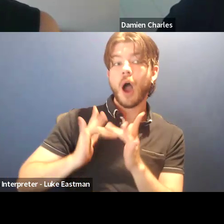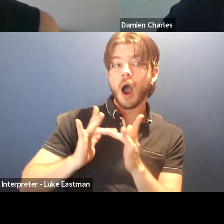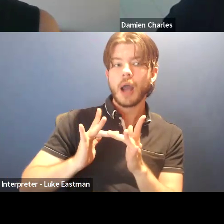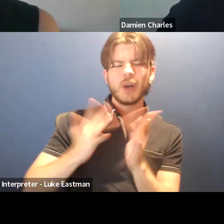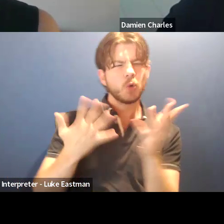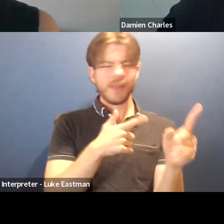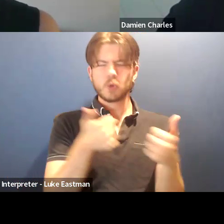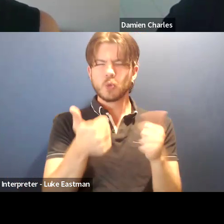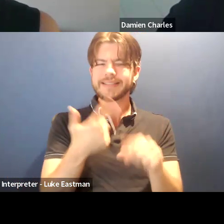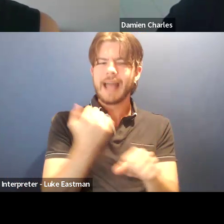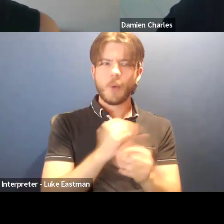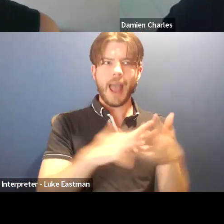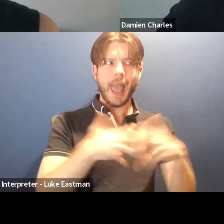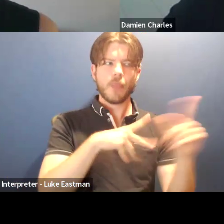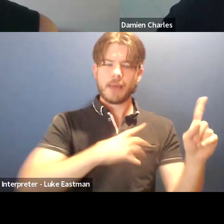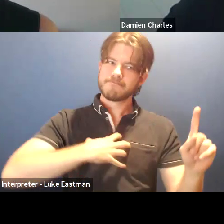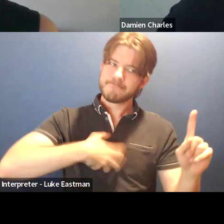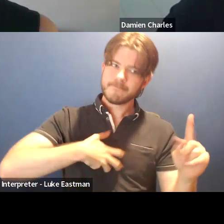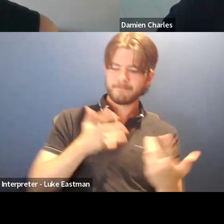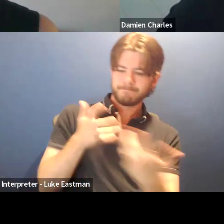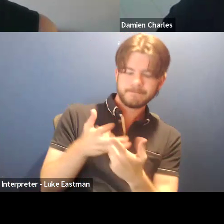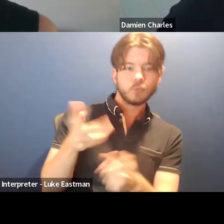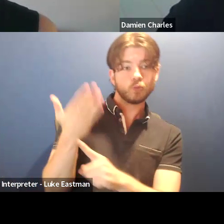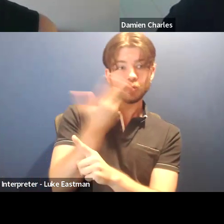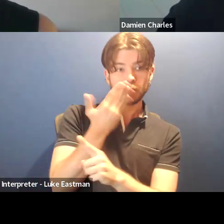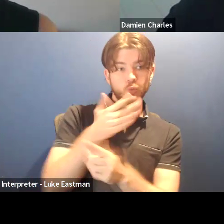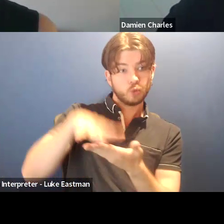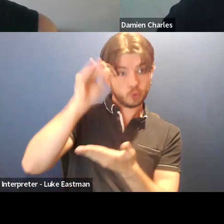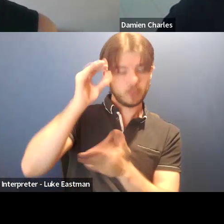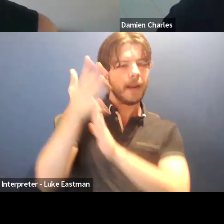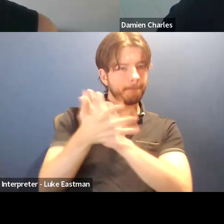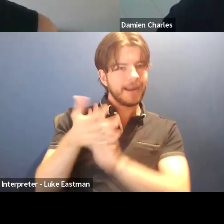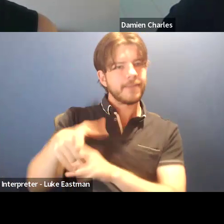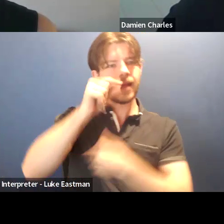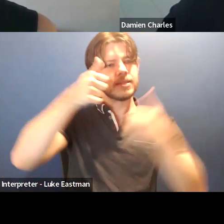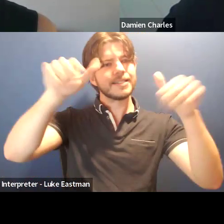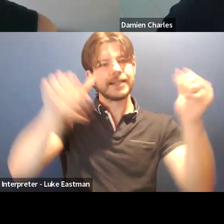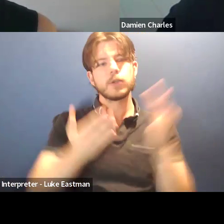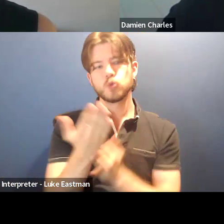students and help people get through the